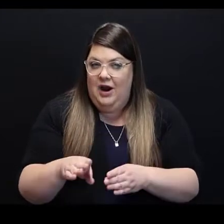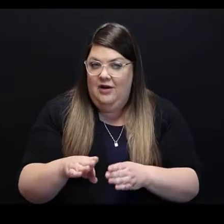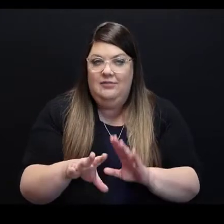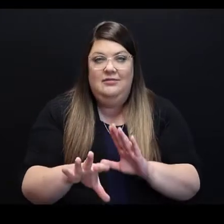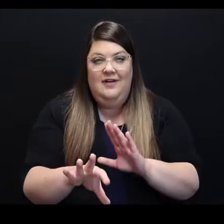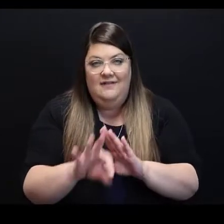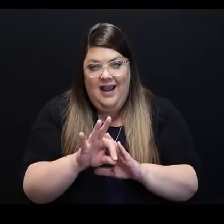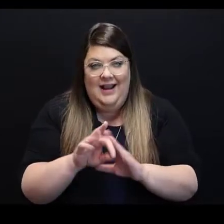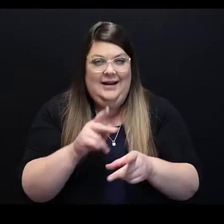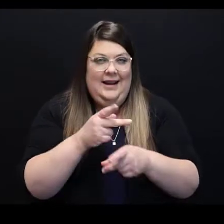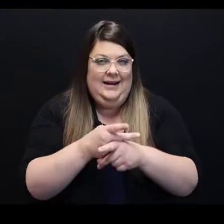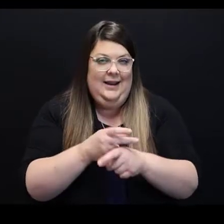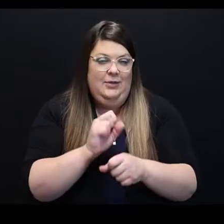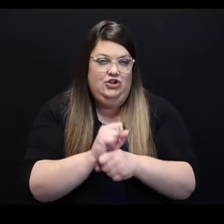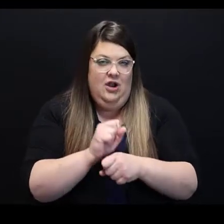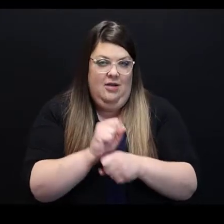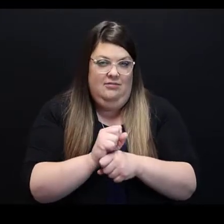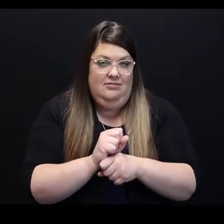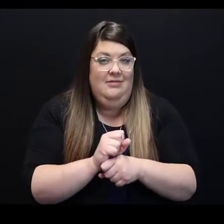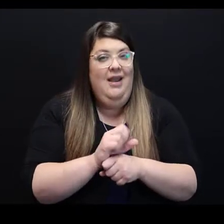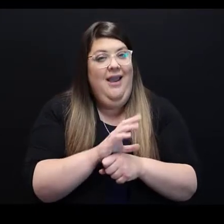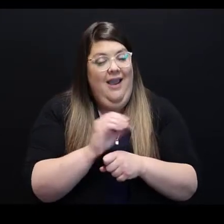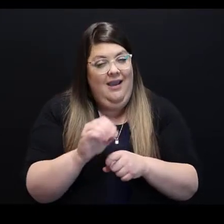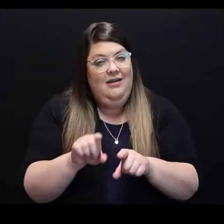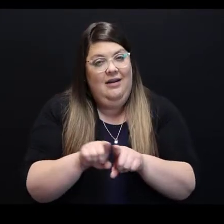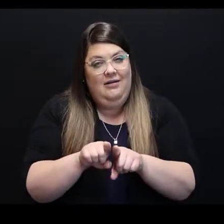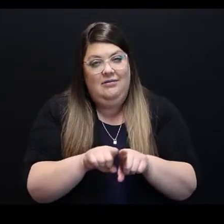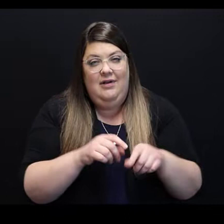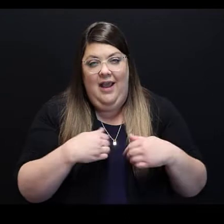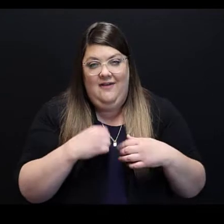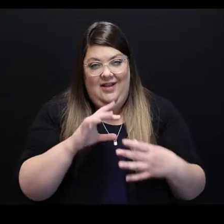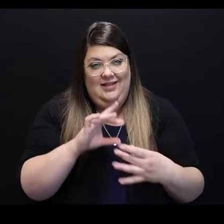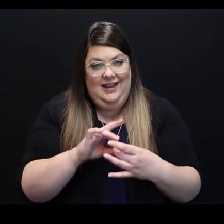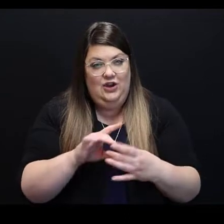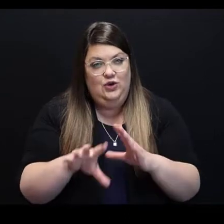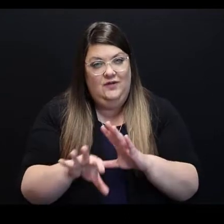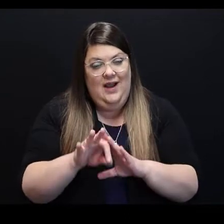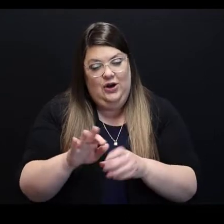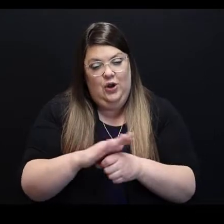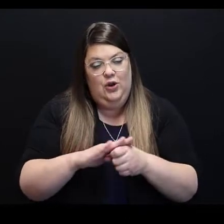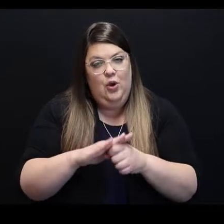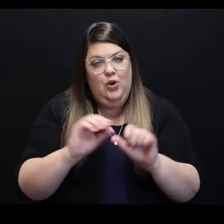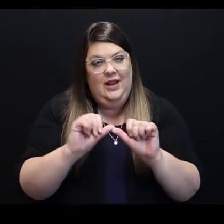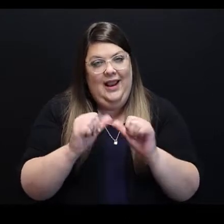and keep a job along with a link to find a local vocational rehabilitation agency to assist them.